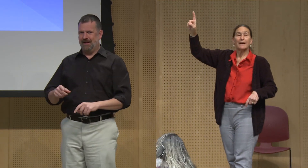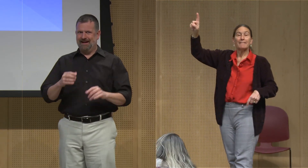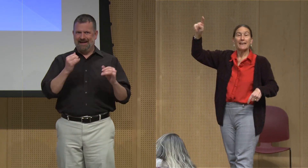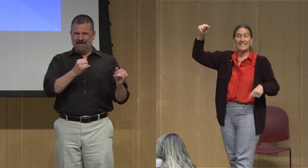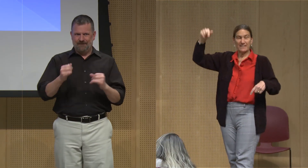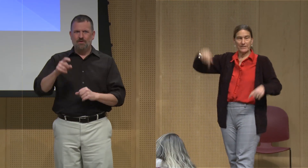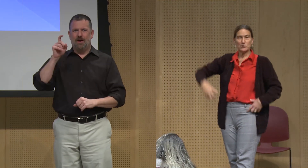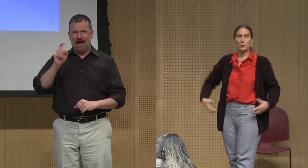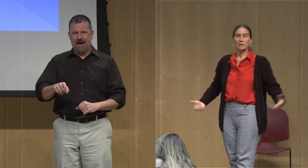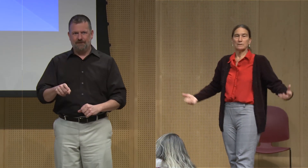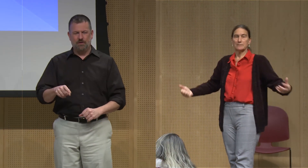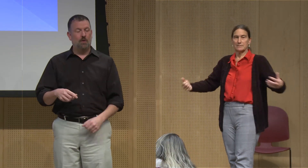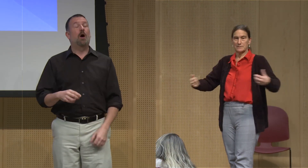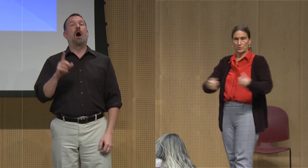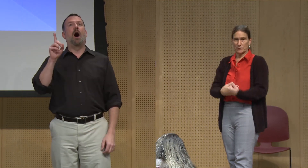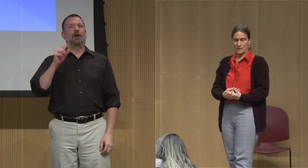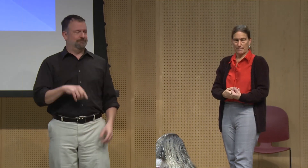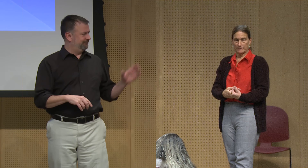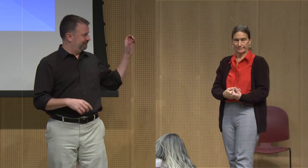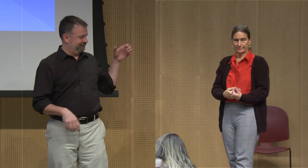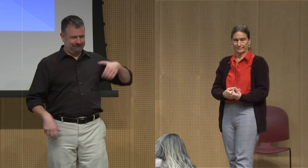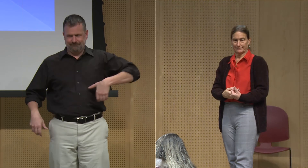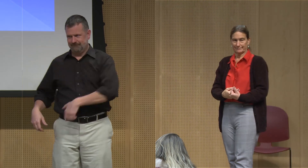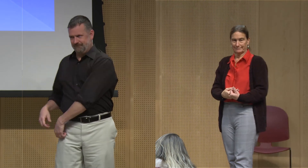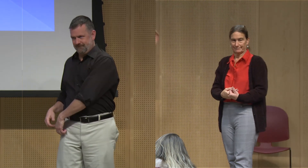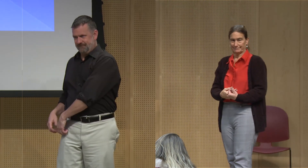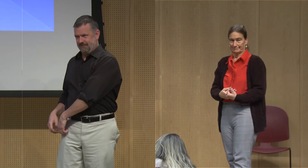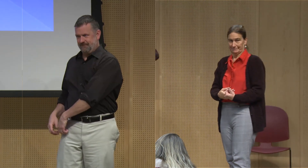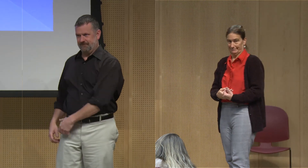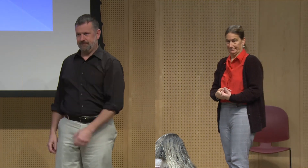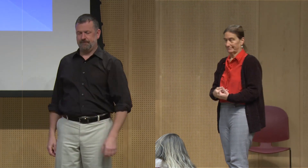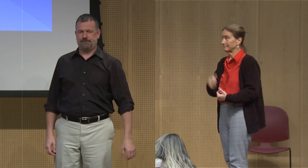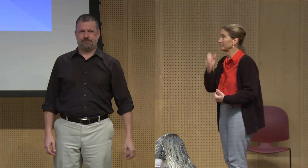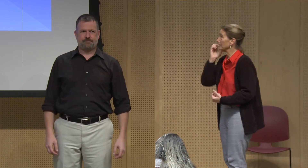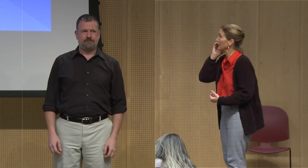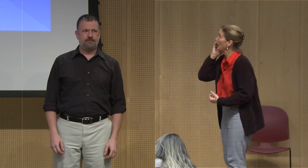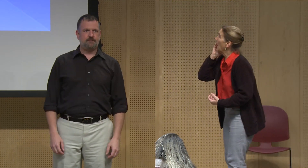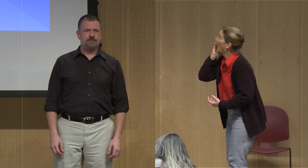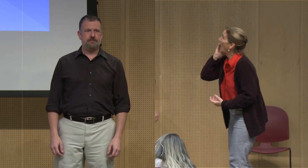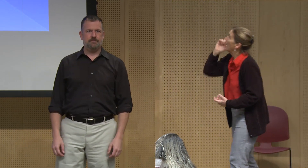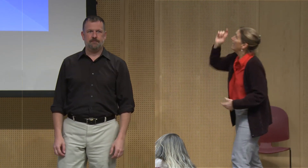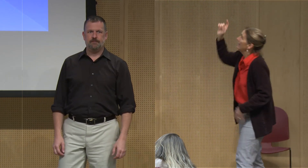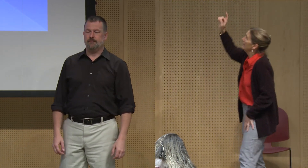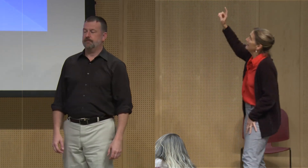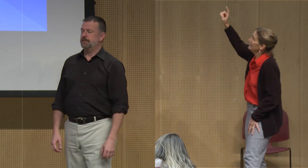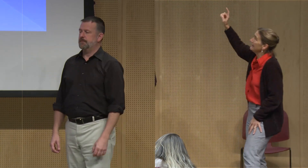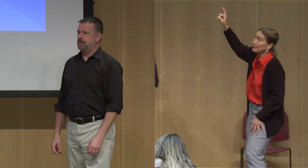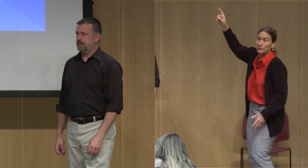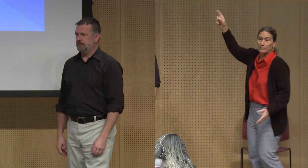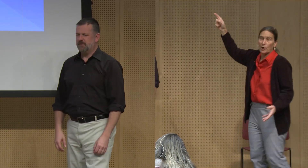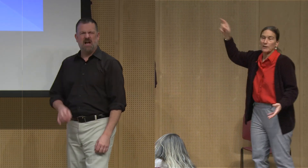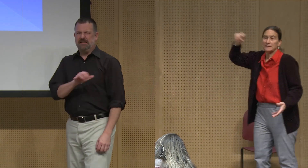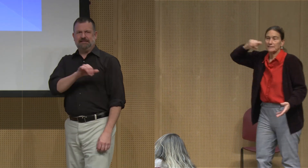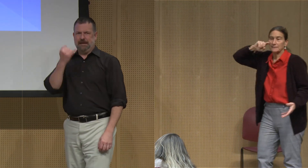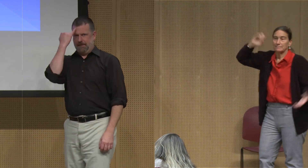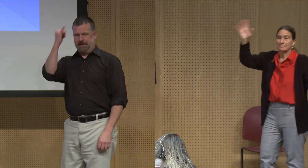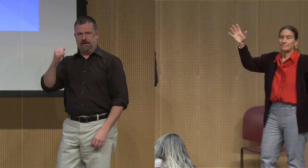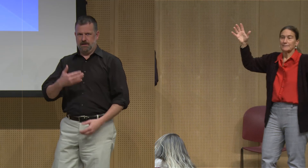THE INDIVIDUAL TO USE A SEATBELT. EQUALLY FOR CAR SEATS.